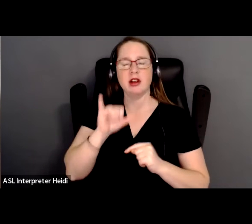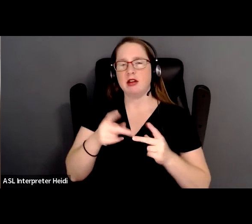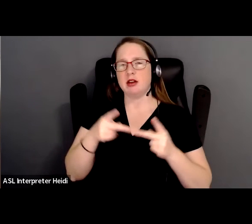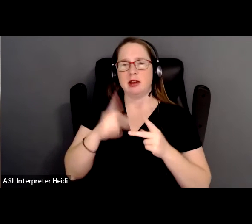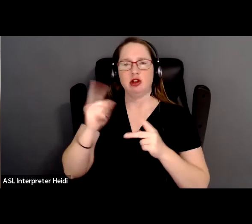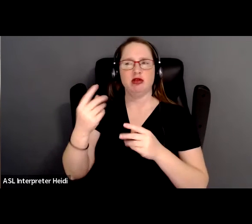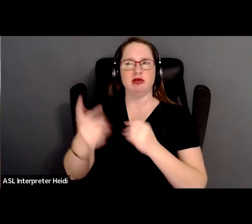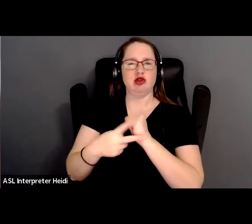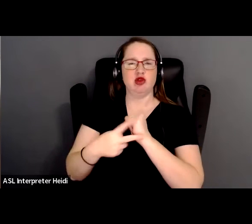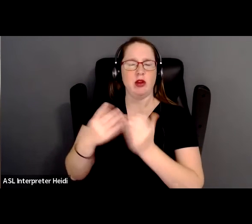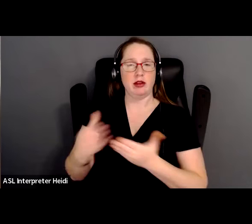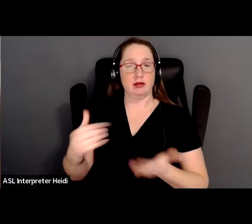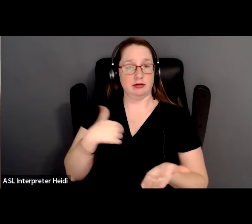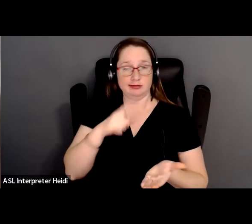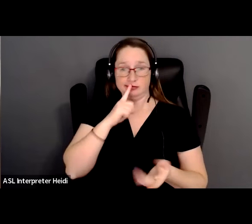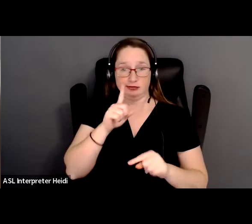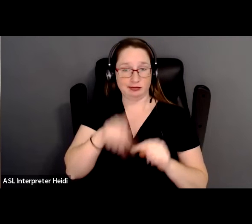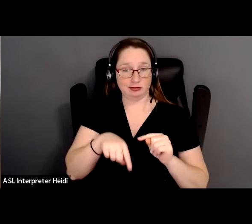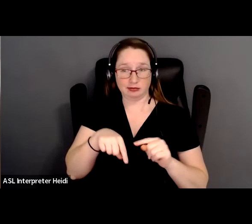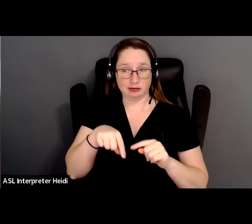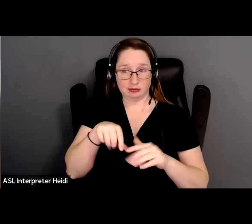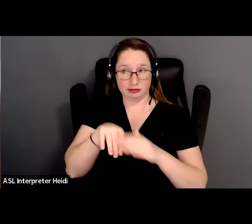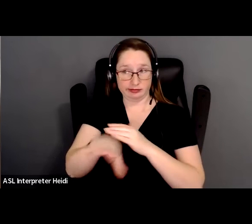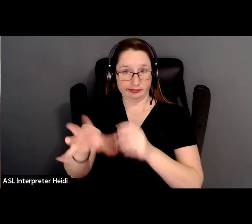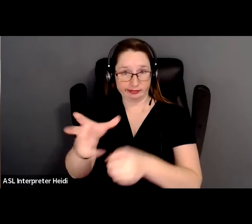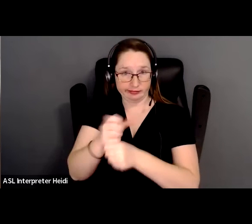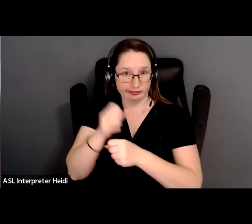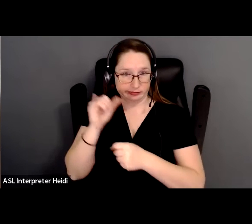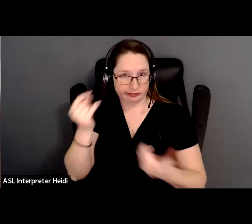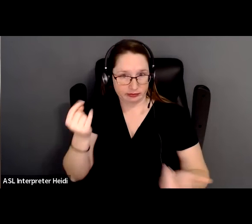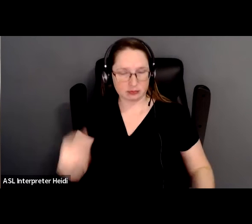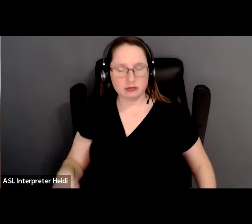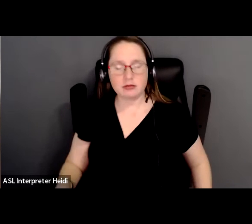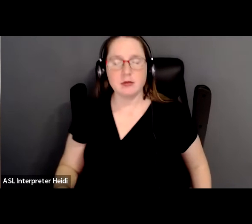and I really couldn't go back in and get them at the time.